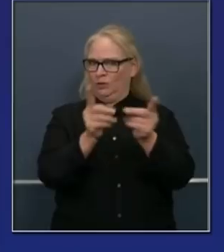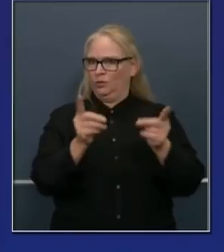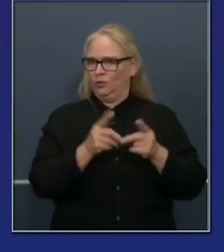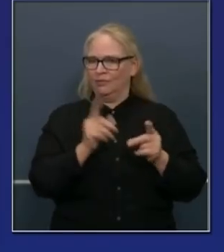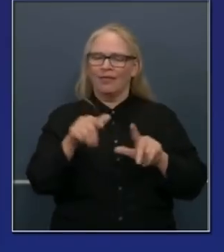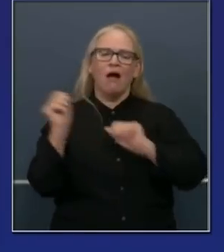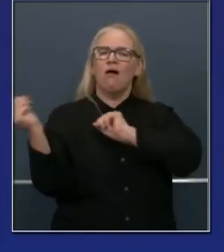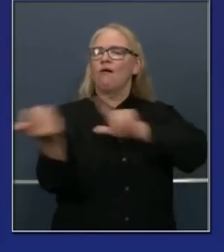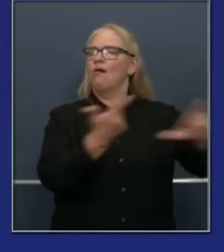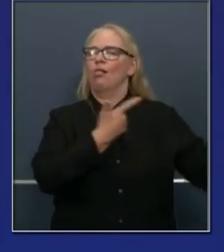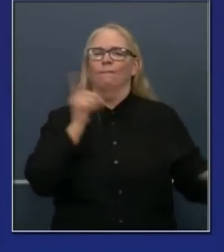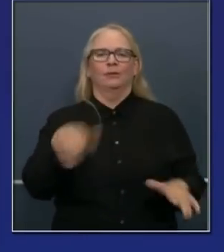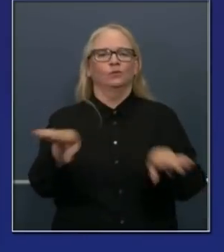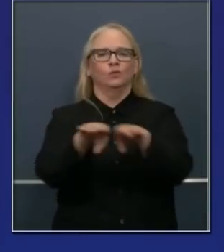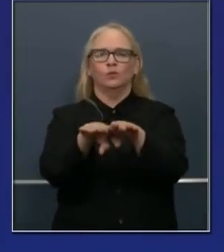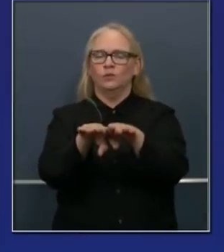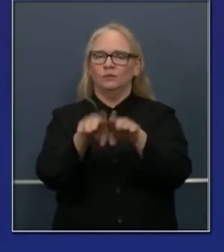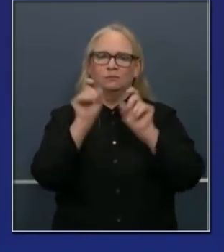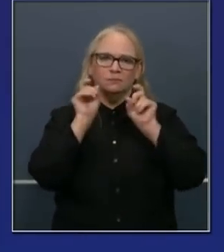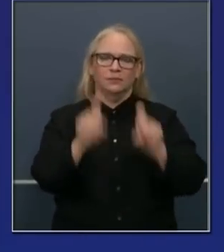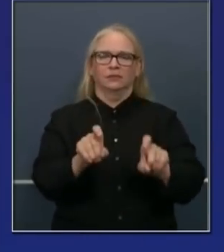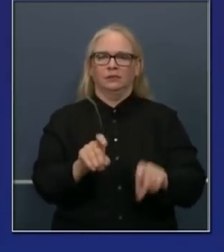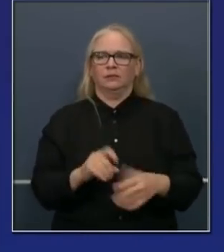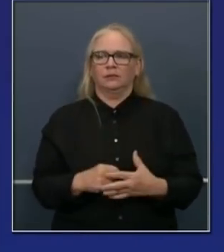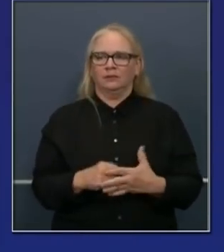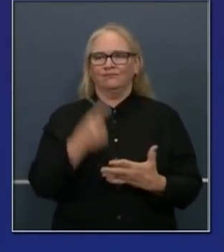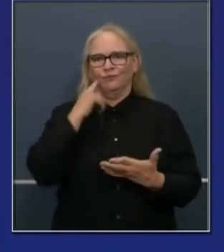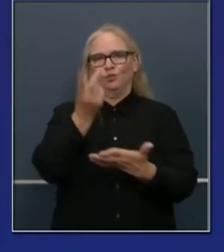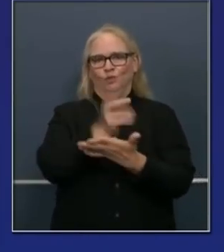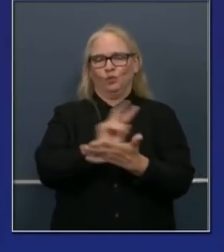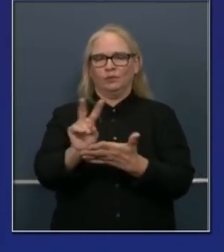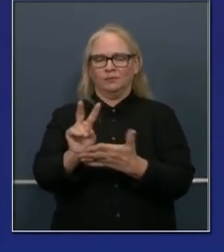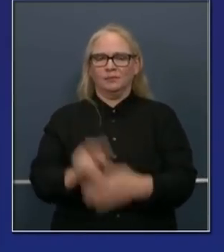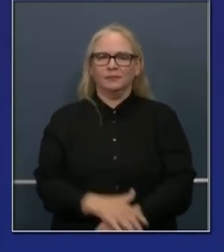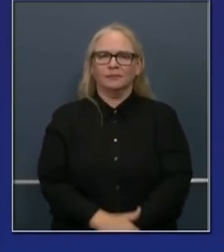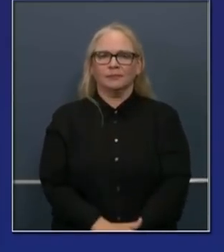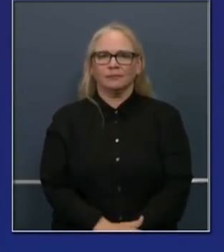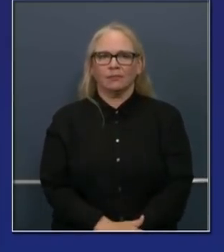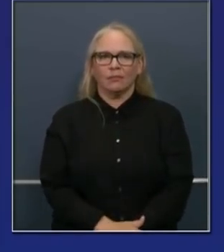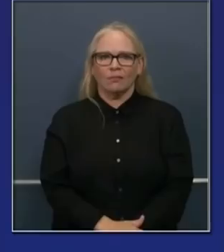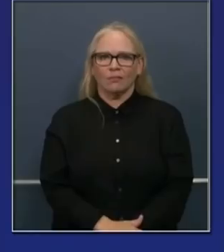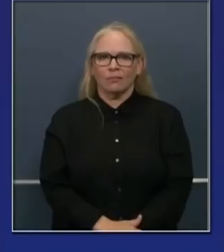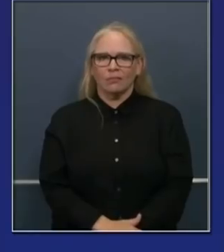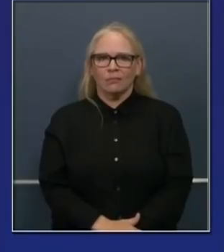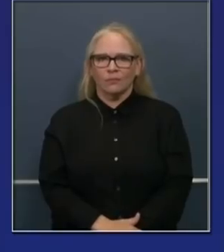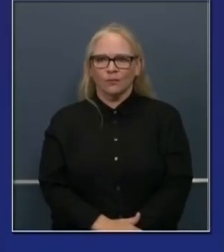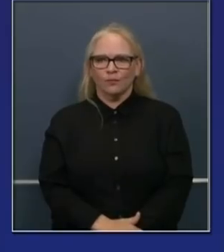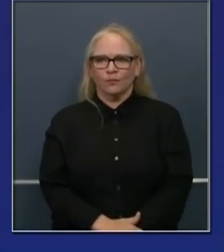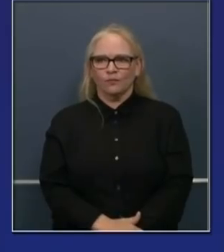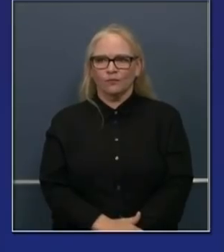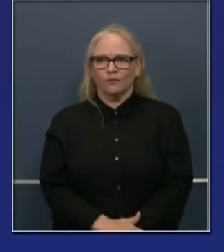COMPOSE THE DISTRICT HAVE POSITIVITY CASES THAT REACH THAT THRESHOLD, THEY NEED TO BE